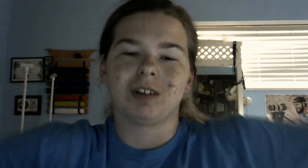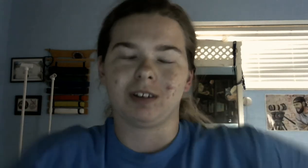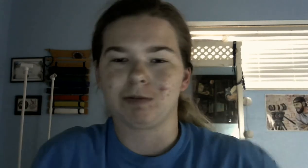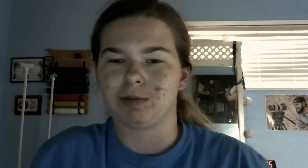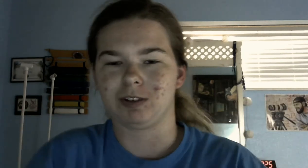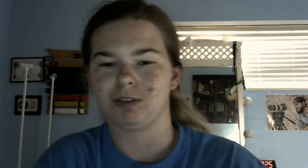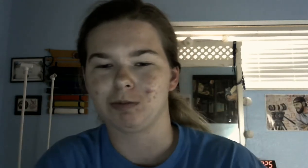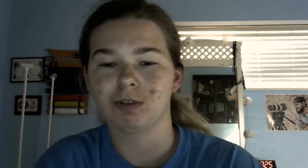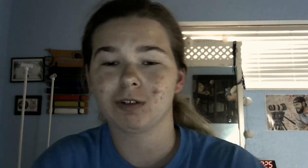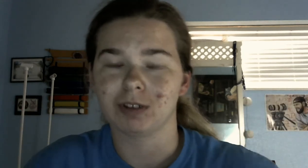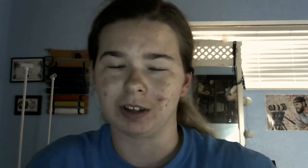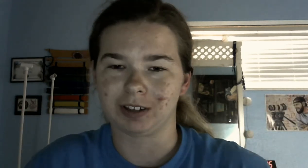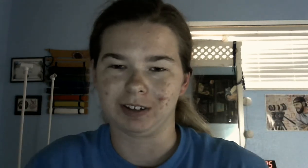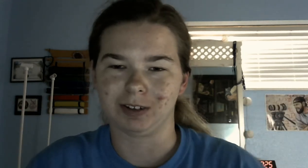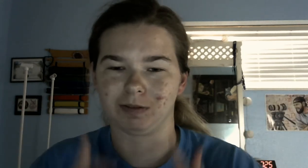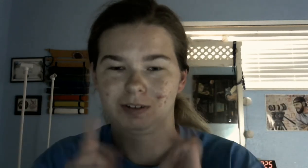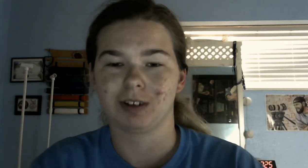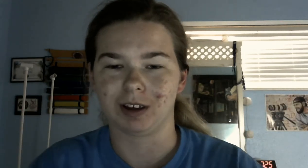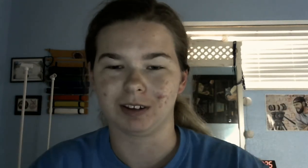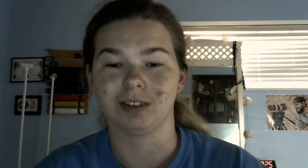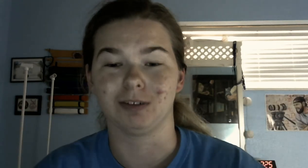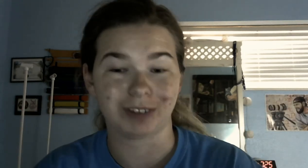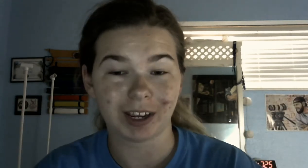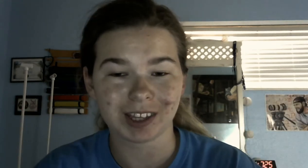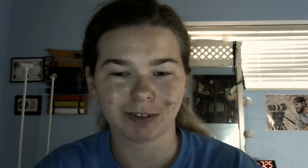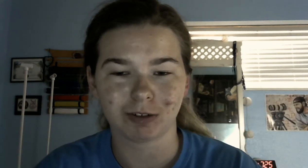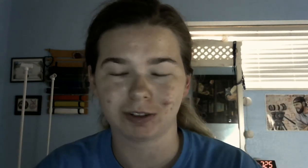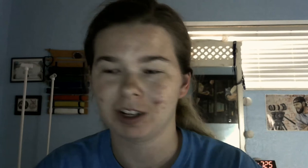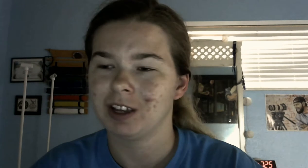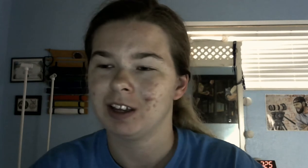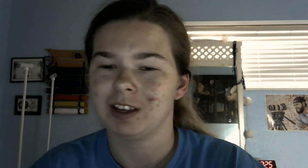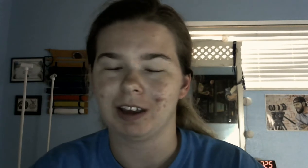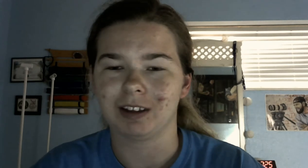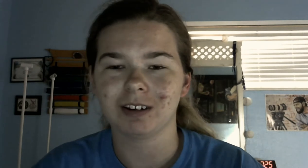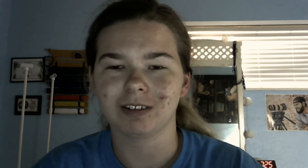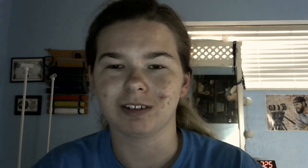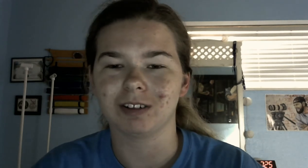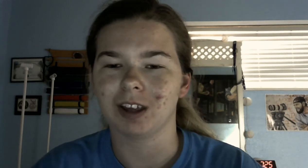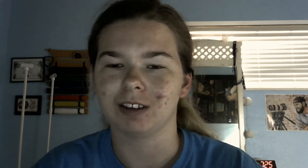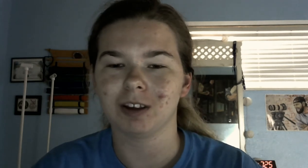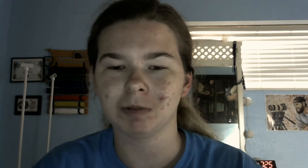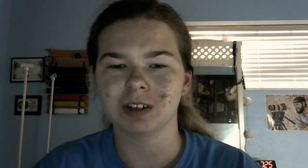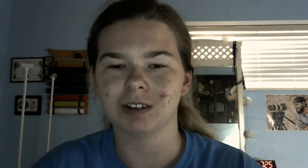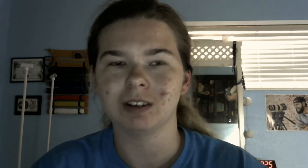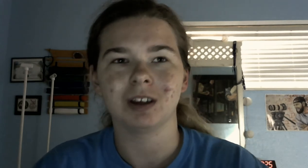I'll be doing more lessons for guys like sign language and